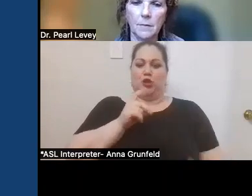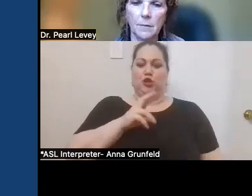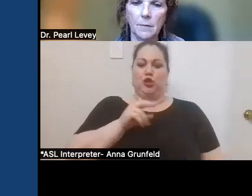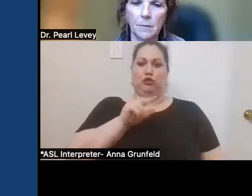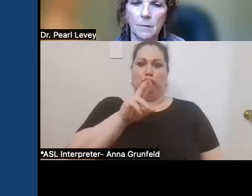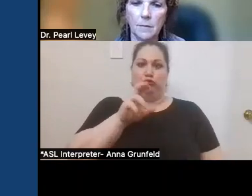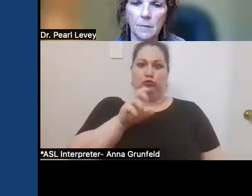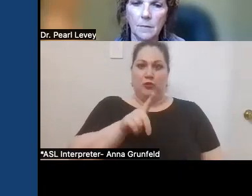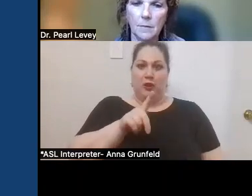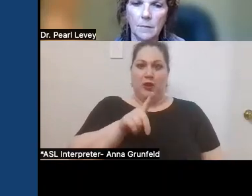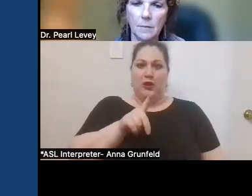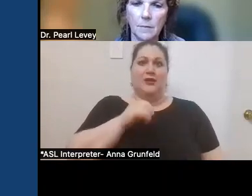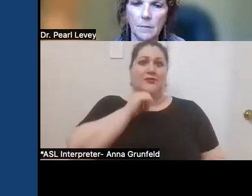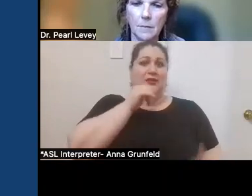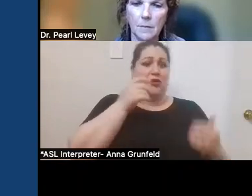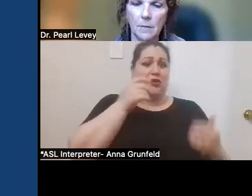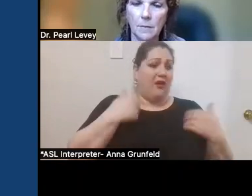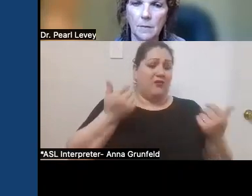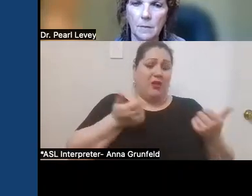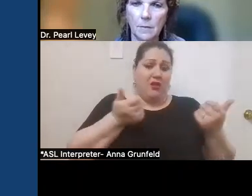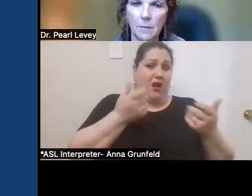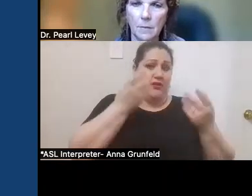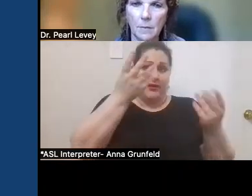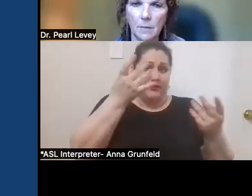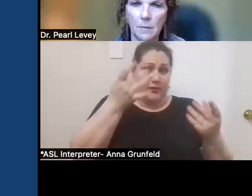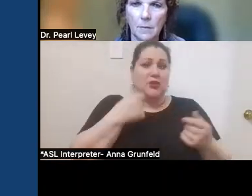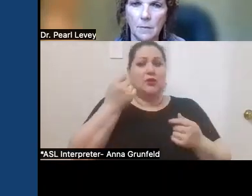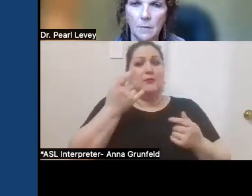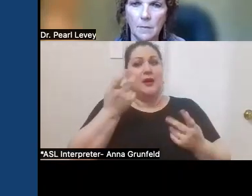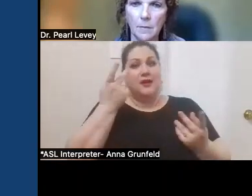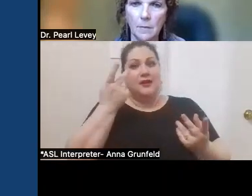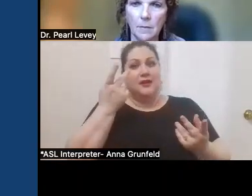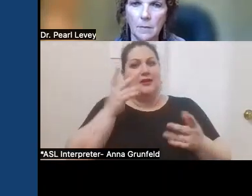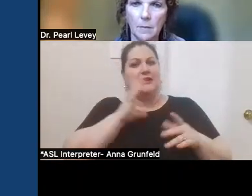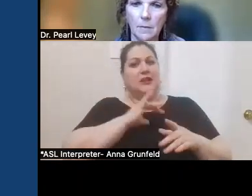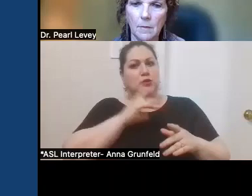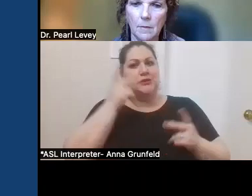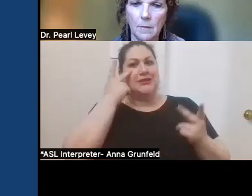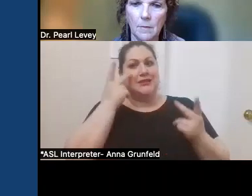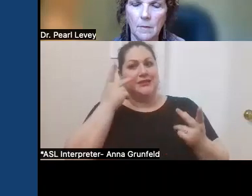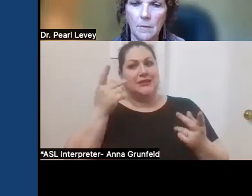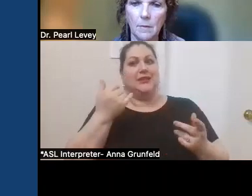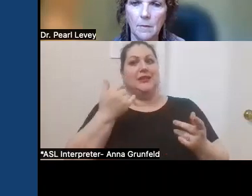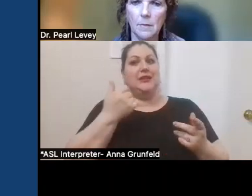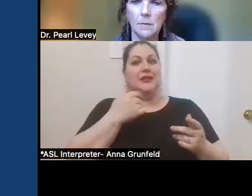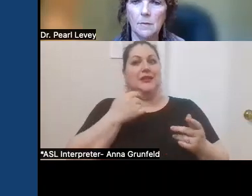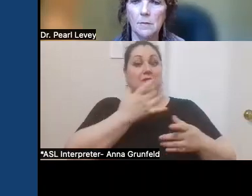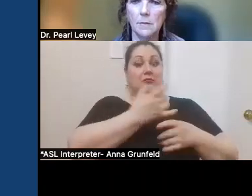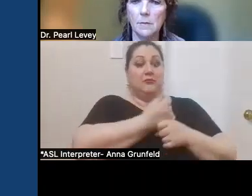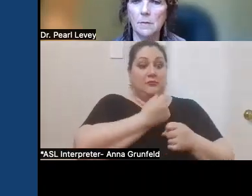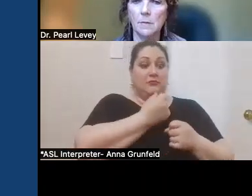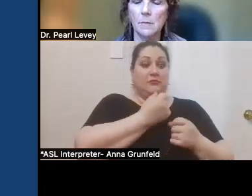of information just yet as to what that's going to trickle over to going forward. And a culture shift.